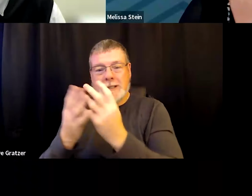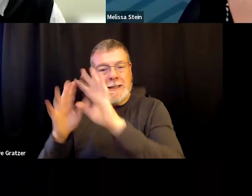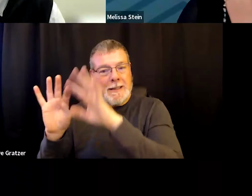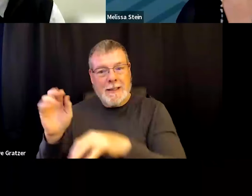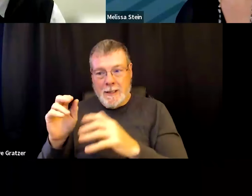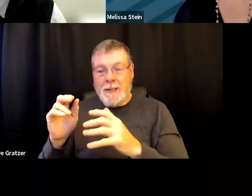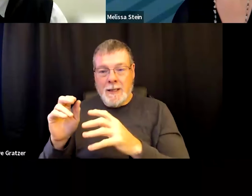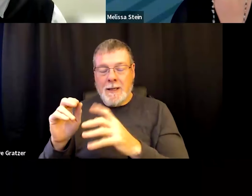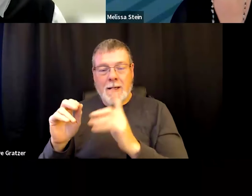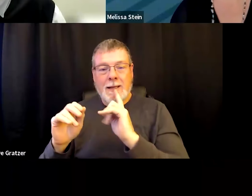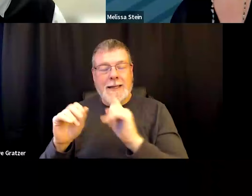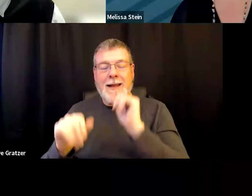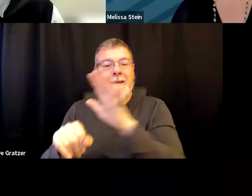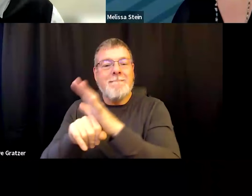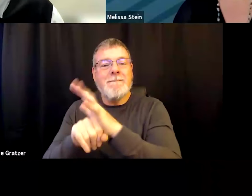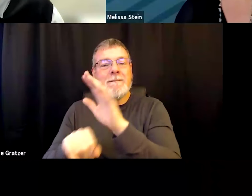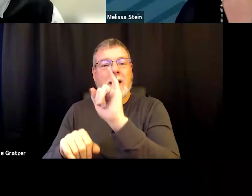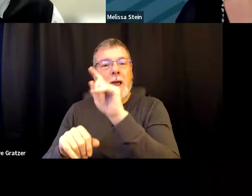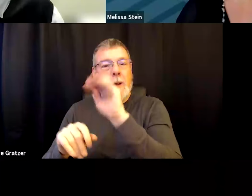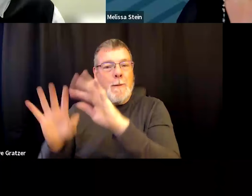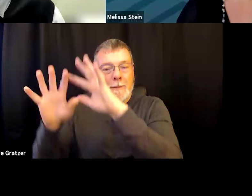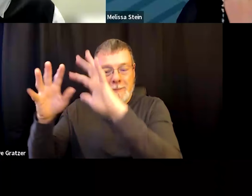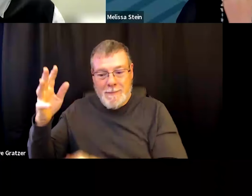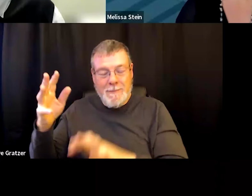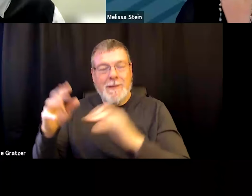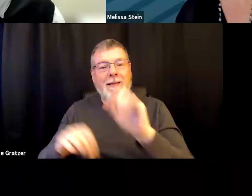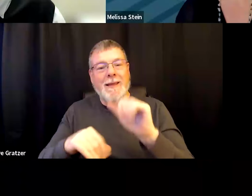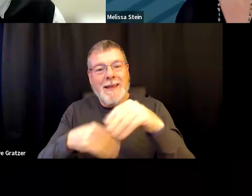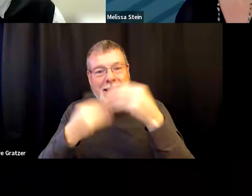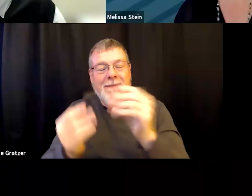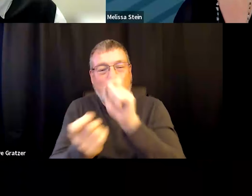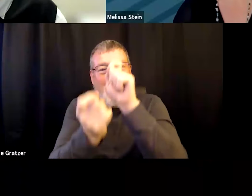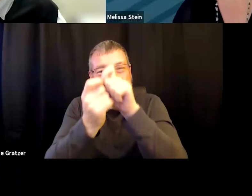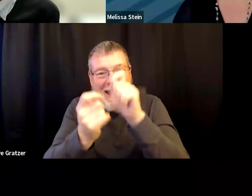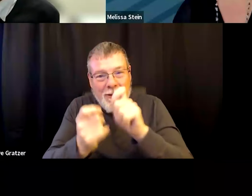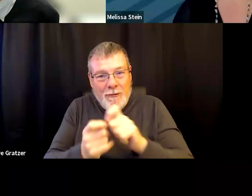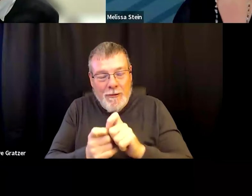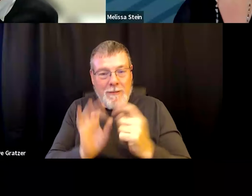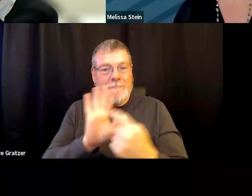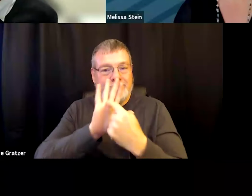there would be far fewer items that wouldn't give you as accurate an indicator of the need